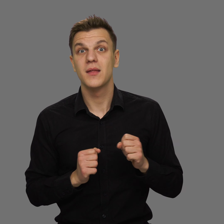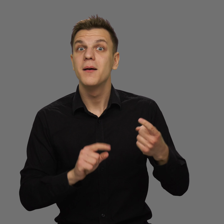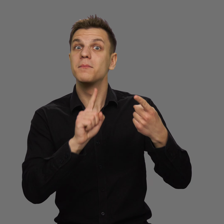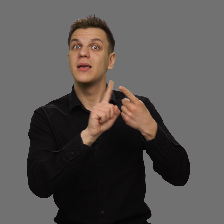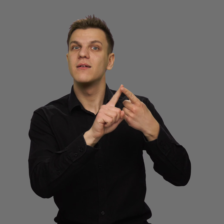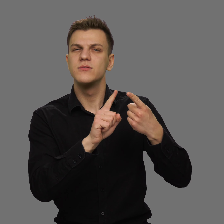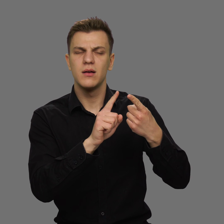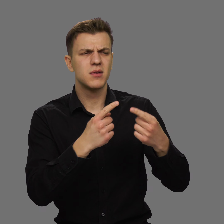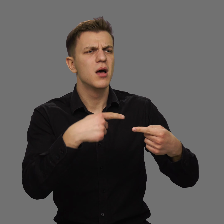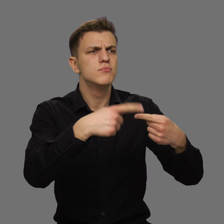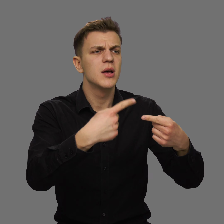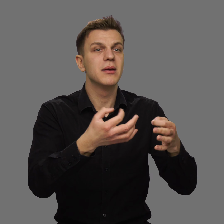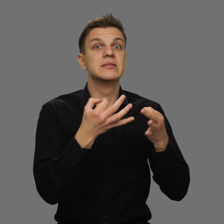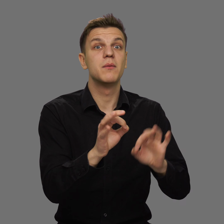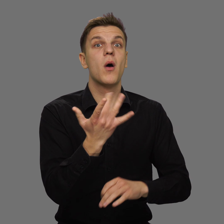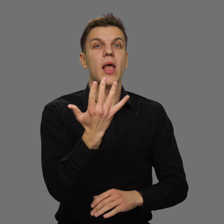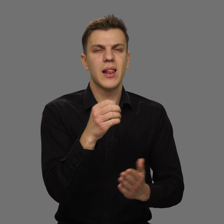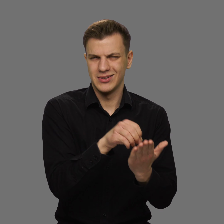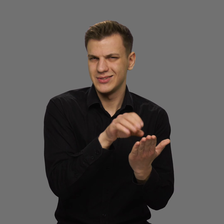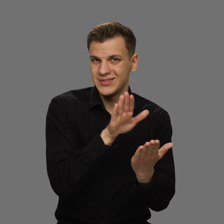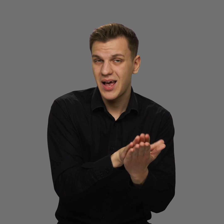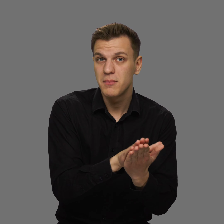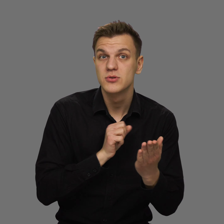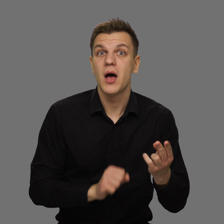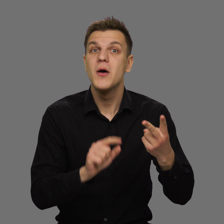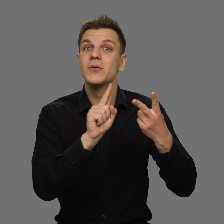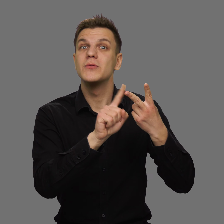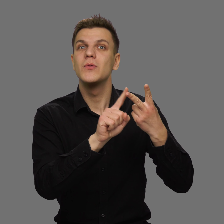to enter the mileage of the odometer